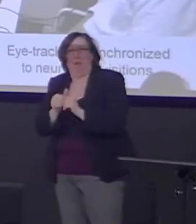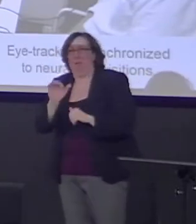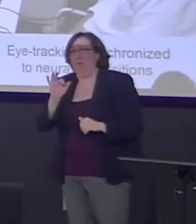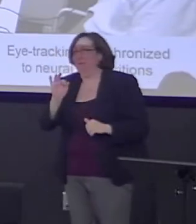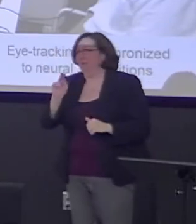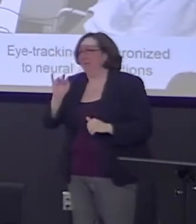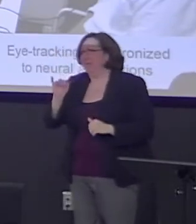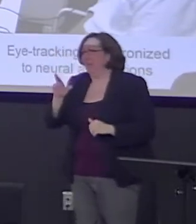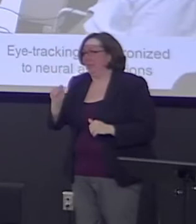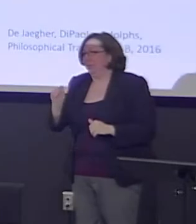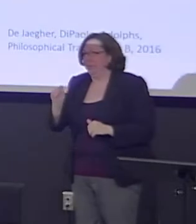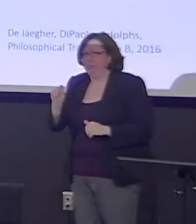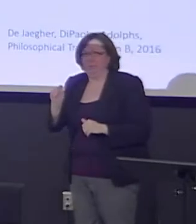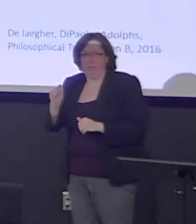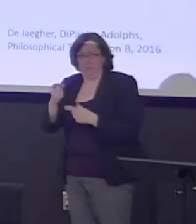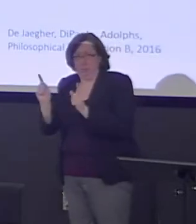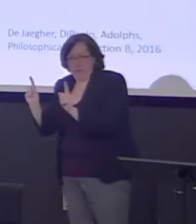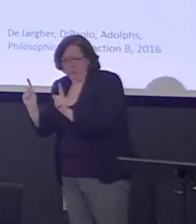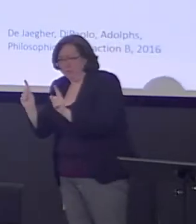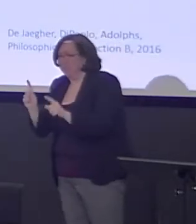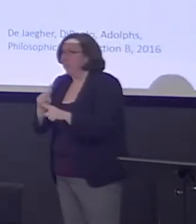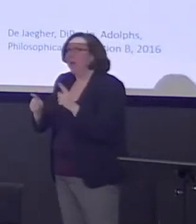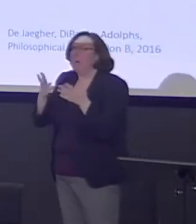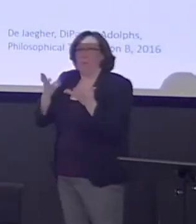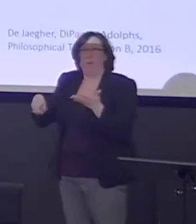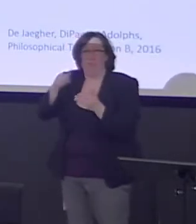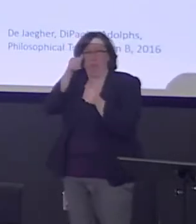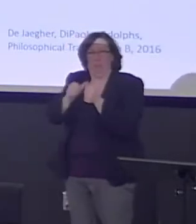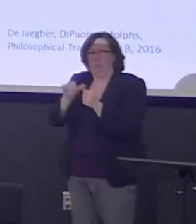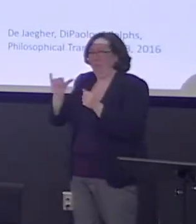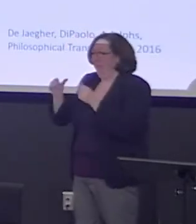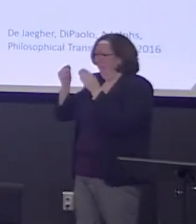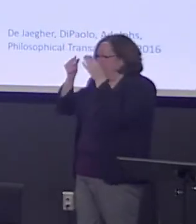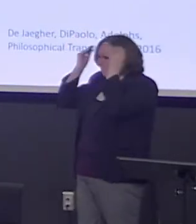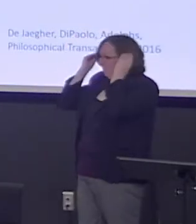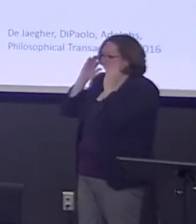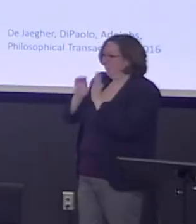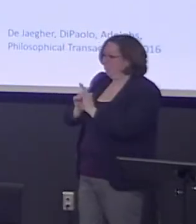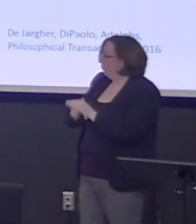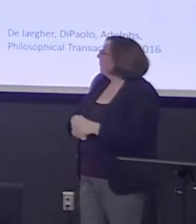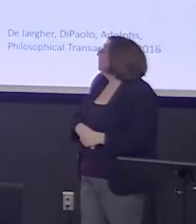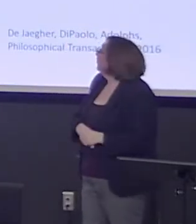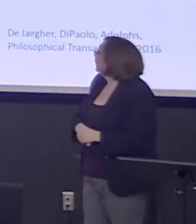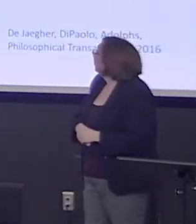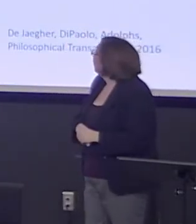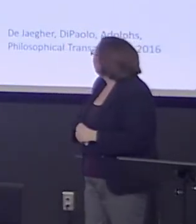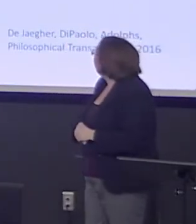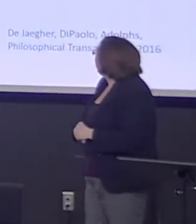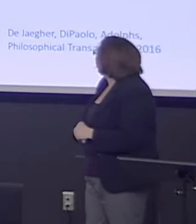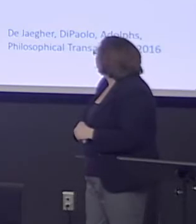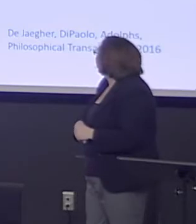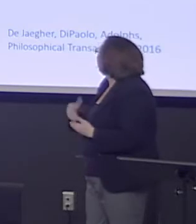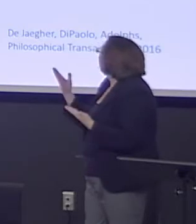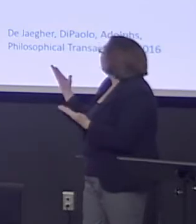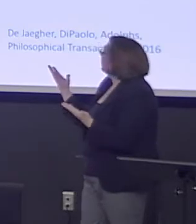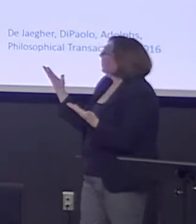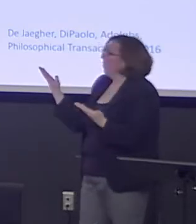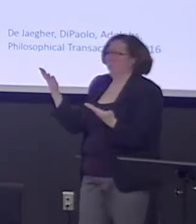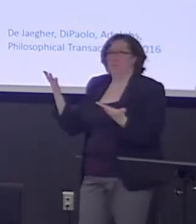but I wanted you to keep this picture in mind. Let's turn to the theoretical framework. Why in the world would we be doing this experiment,